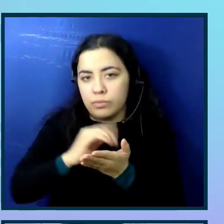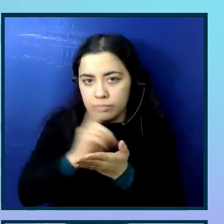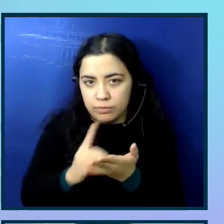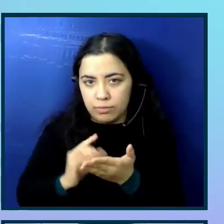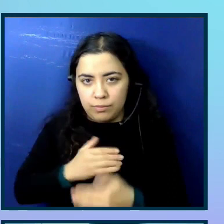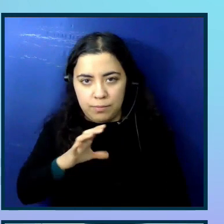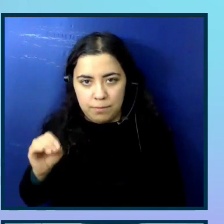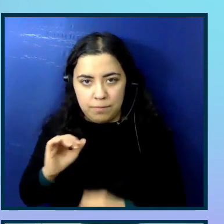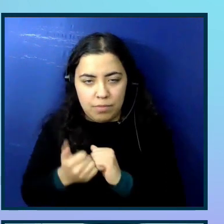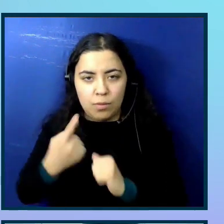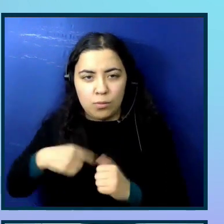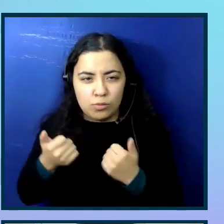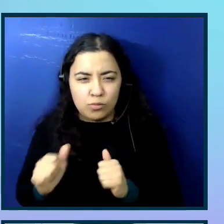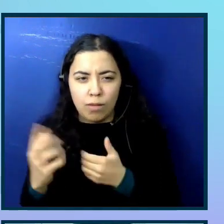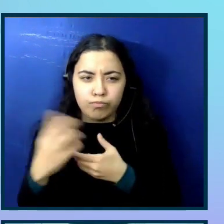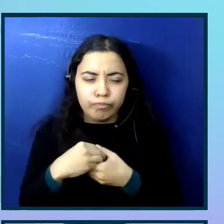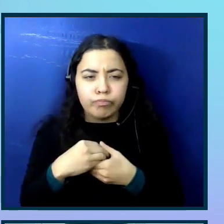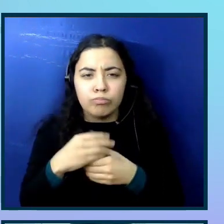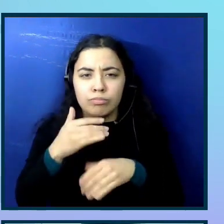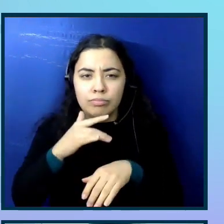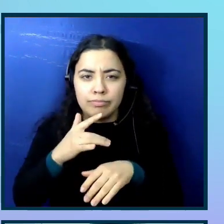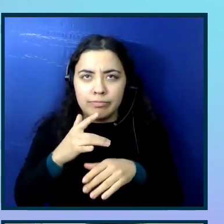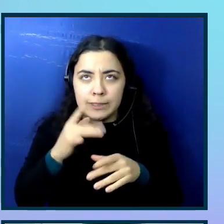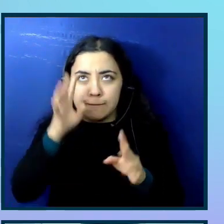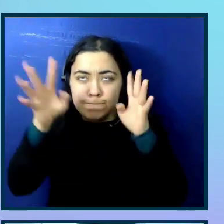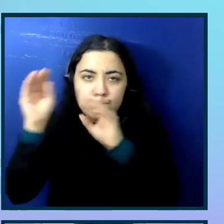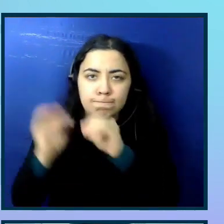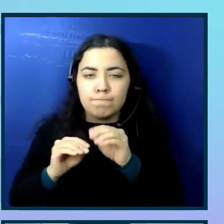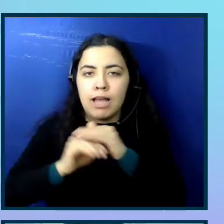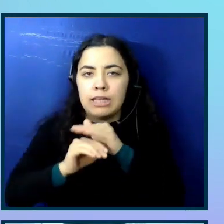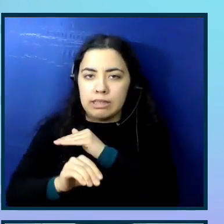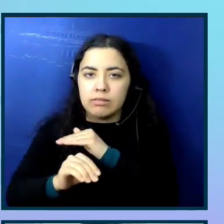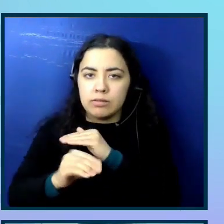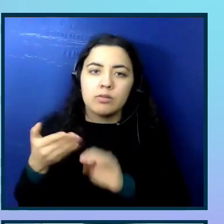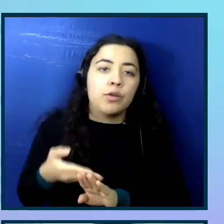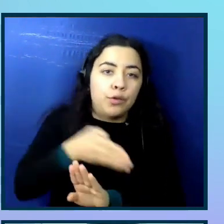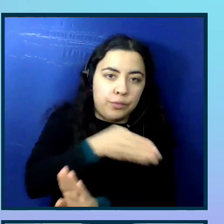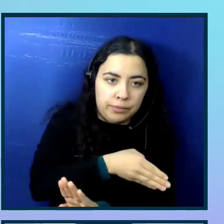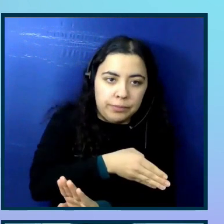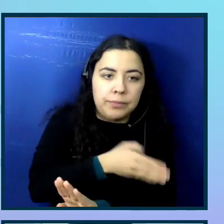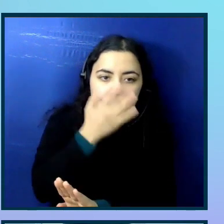and how we tried to engage in access early and case study two is our first foray into designing